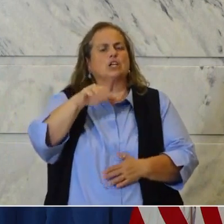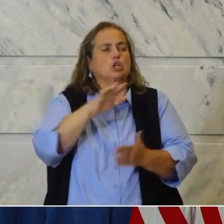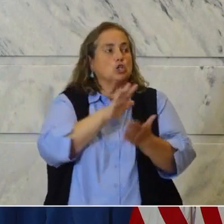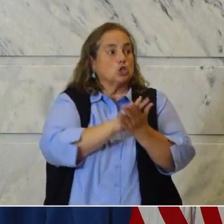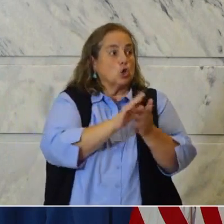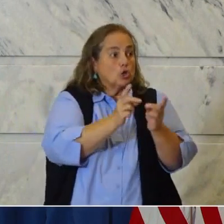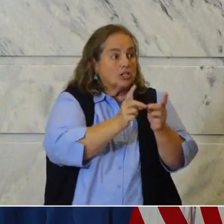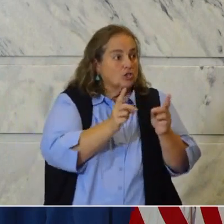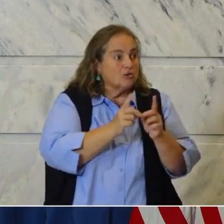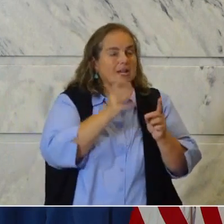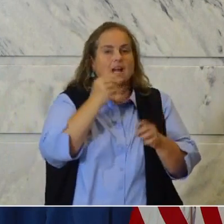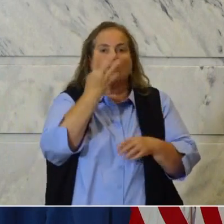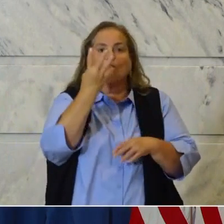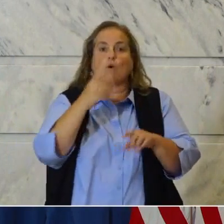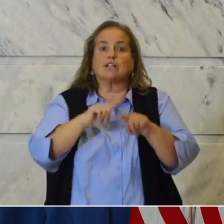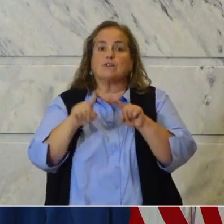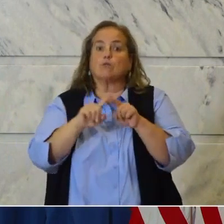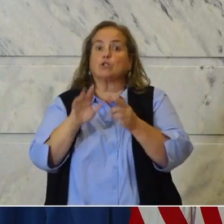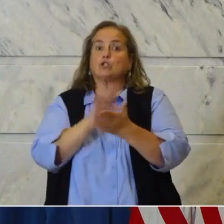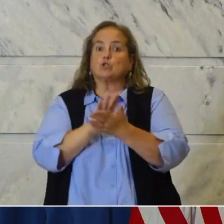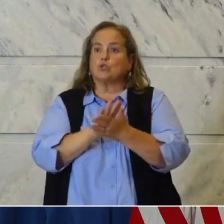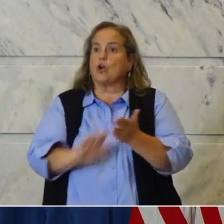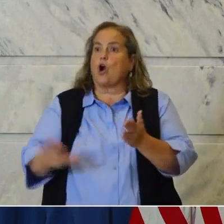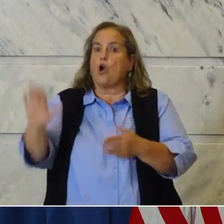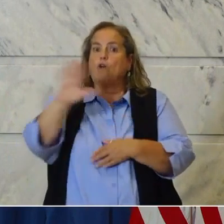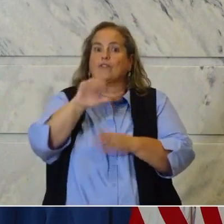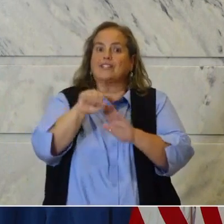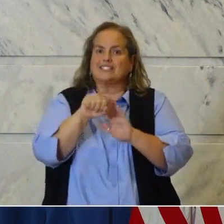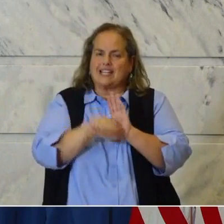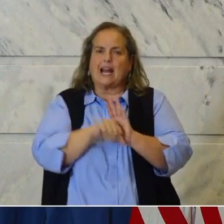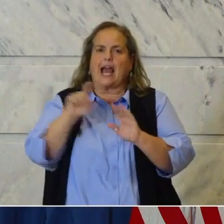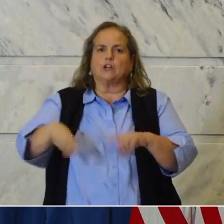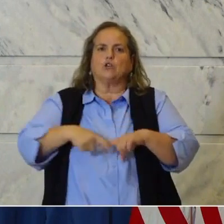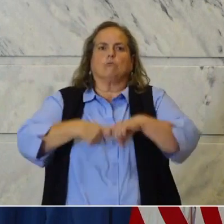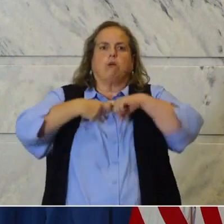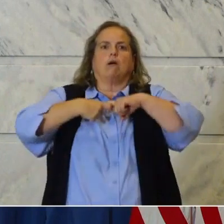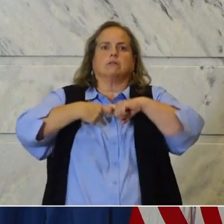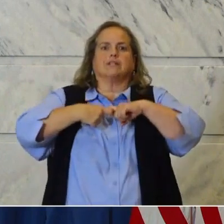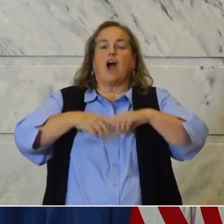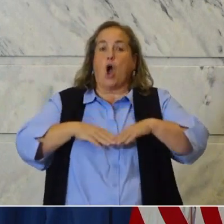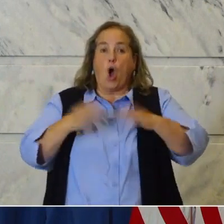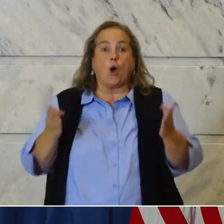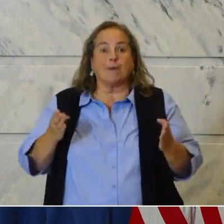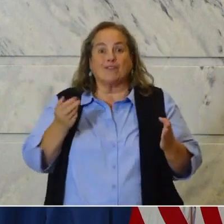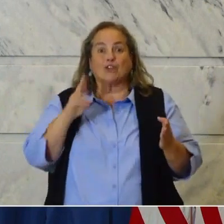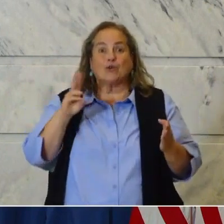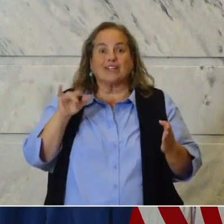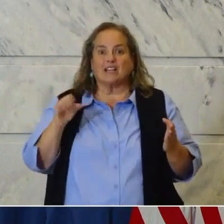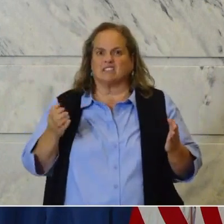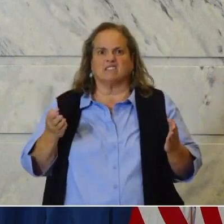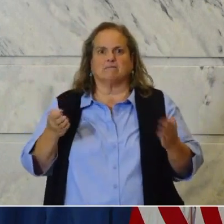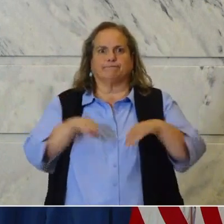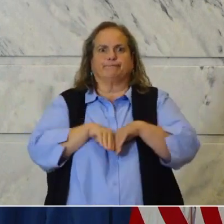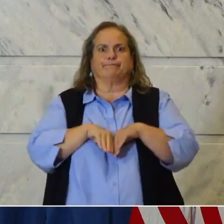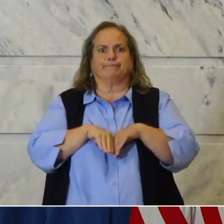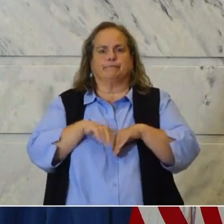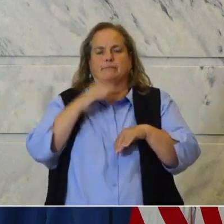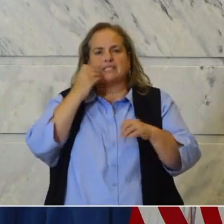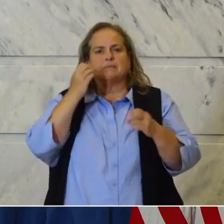that have had Teoh pause. Yes, this is why we said the virus is so hot right now, but it's not safe to start.